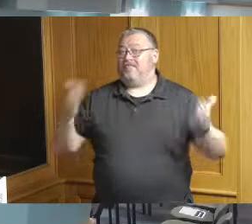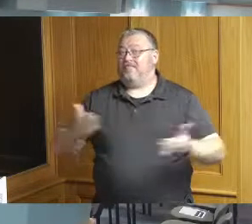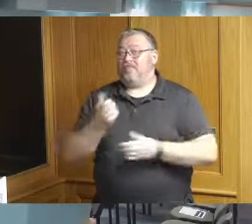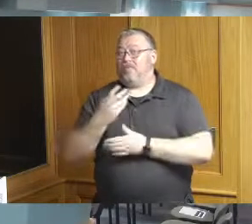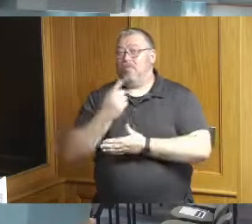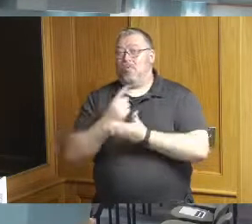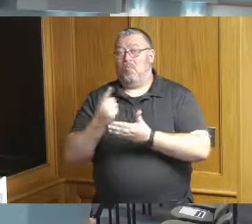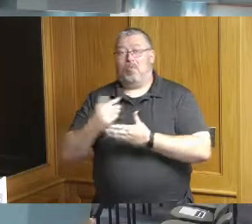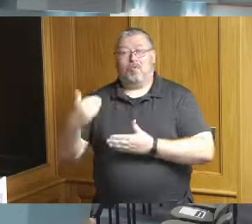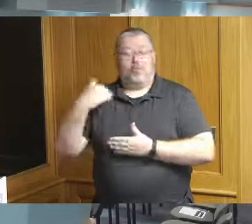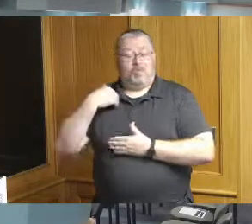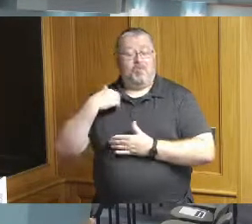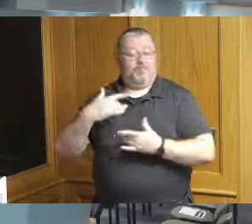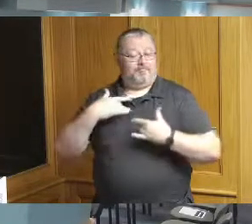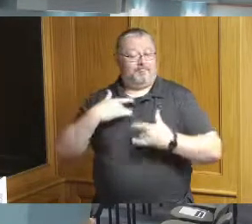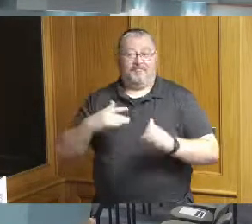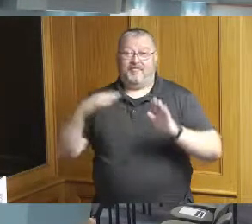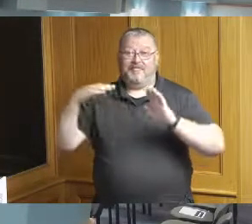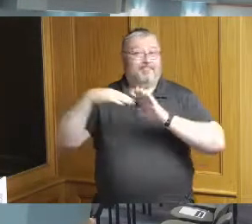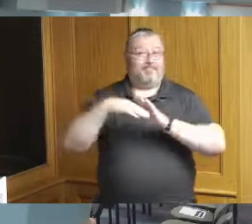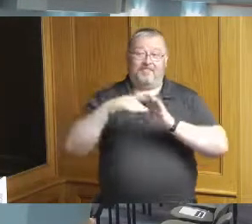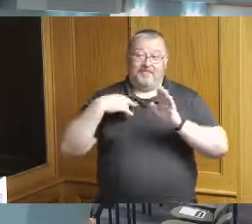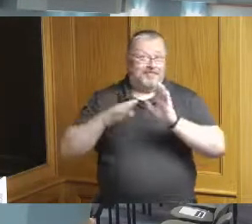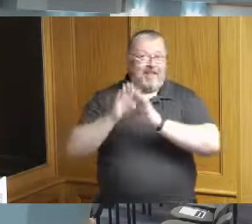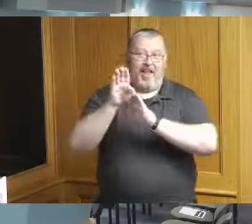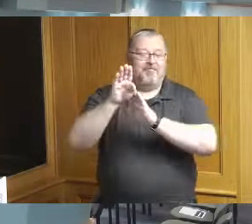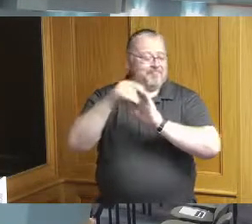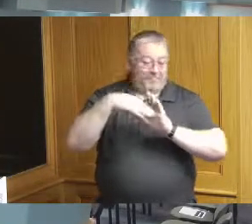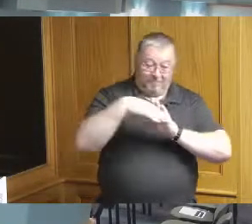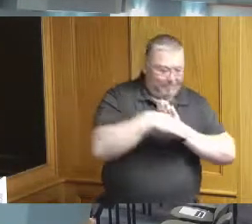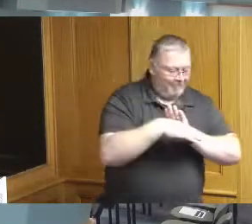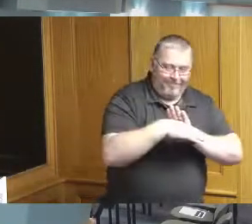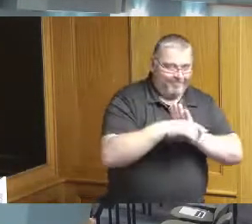trends continue to go in the wrong direction we're seeing more cases more hospitalizations